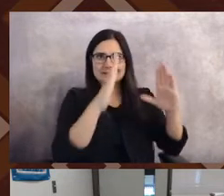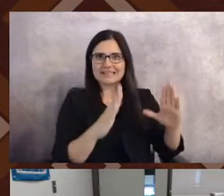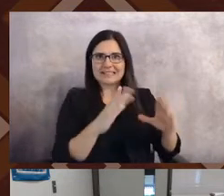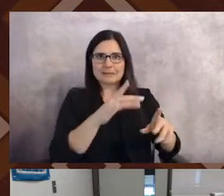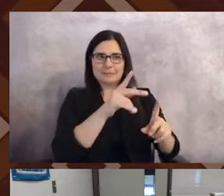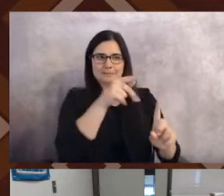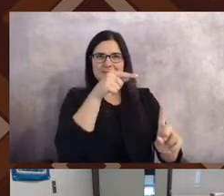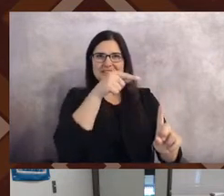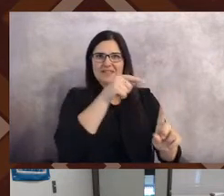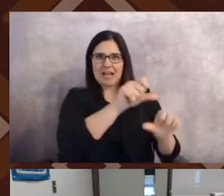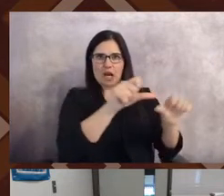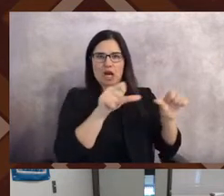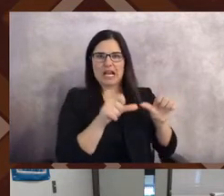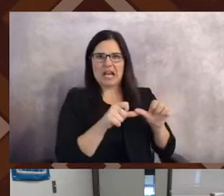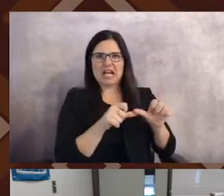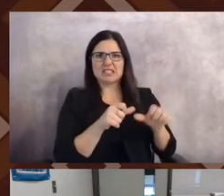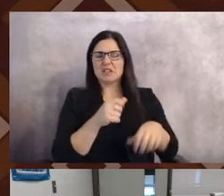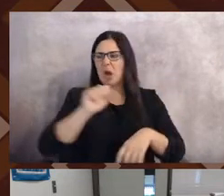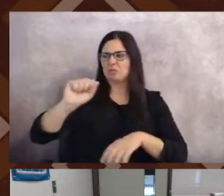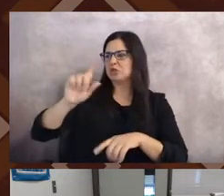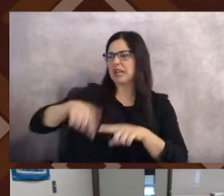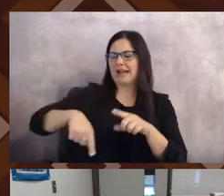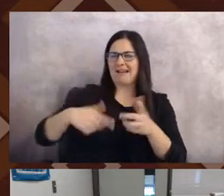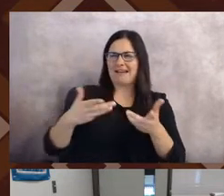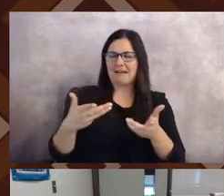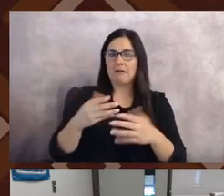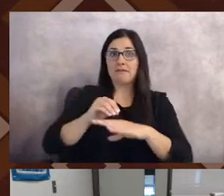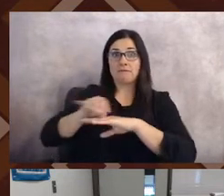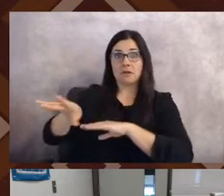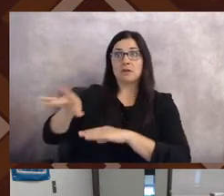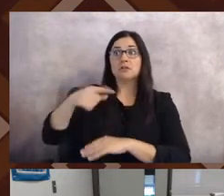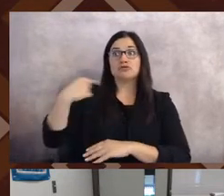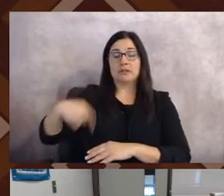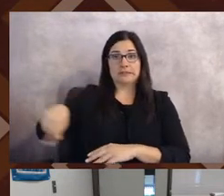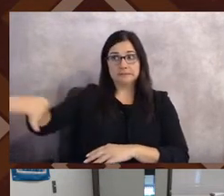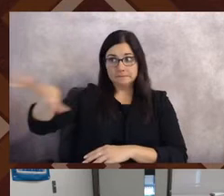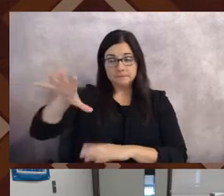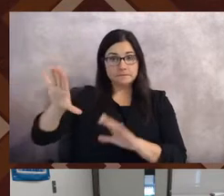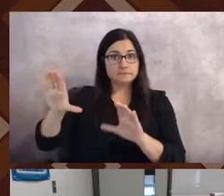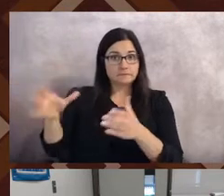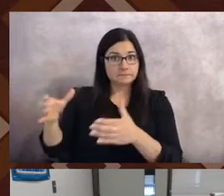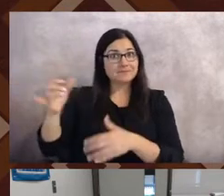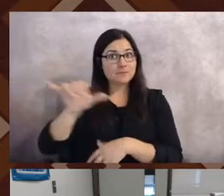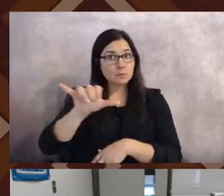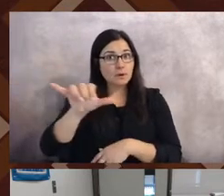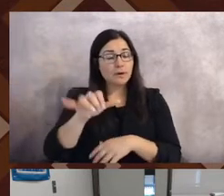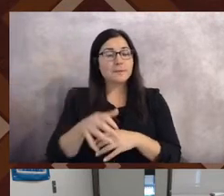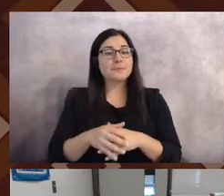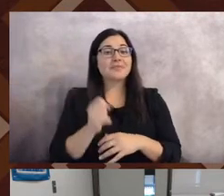it very much affected the Chinese as well. And so, you know, if any of you know where